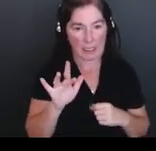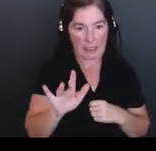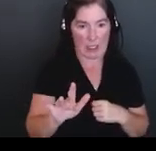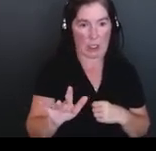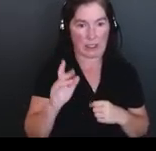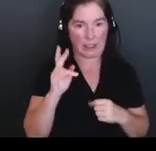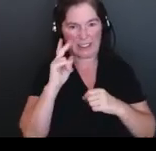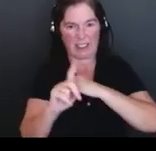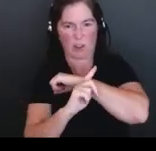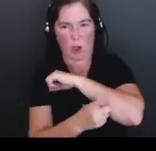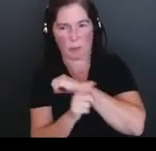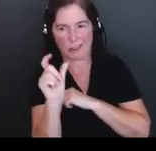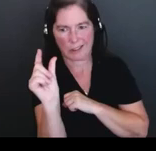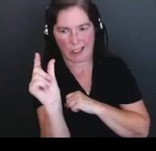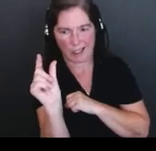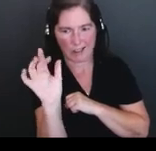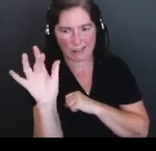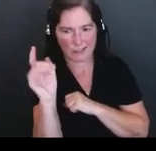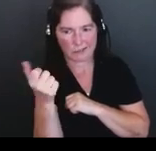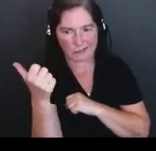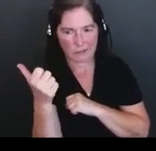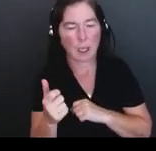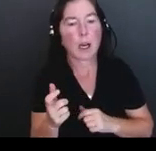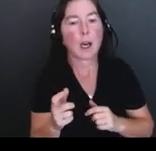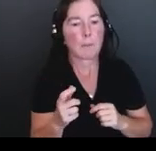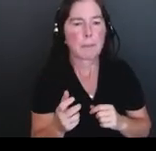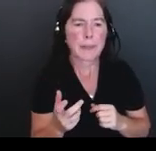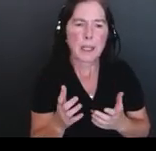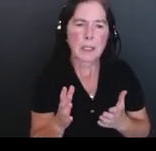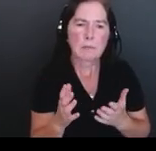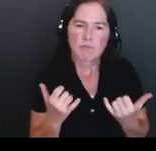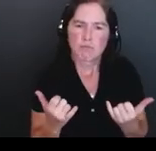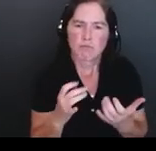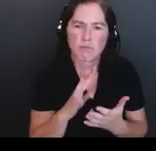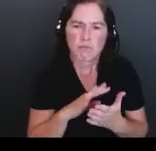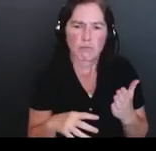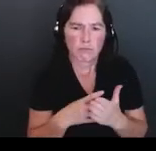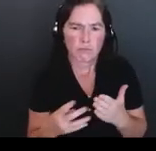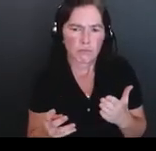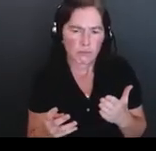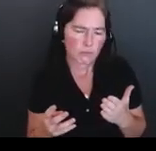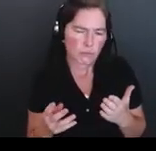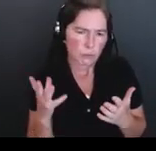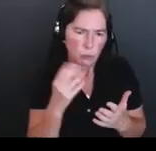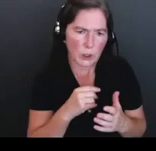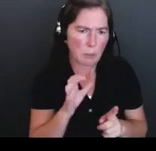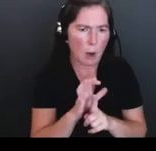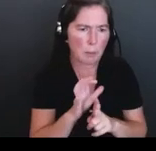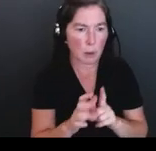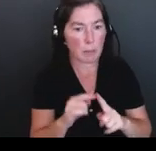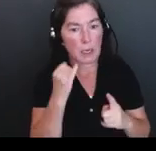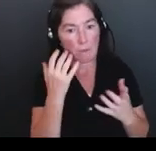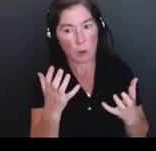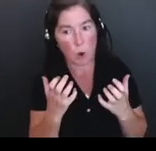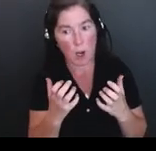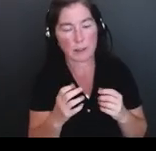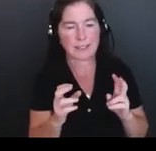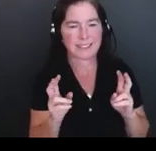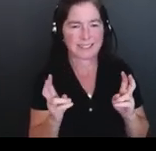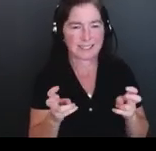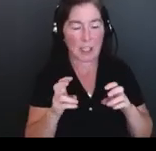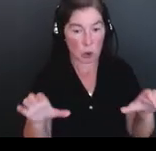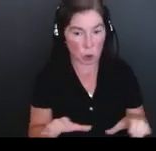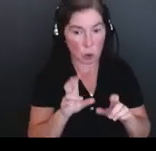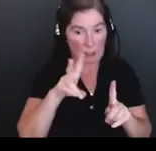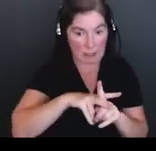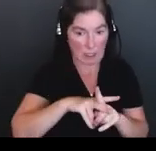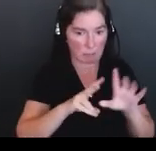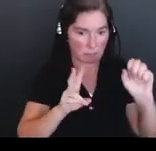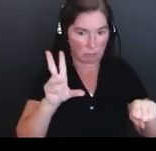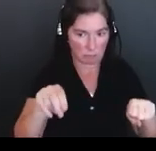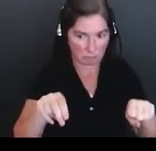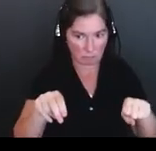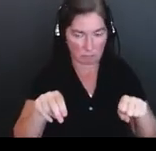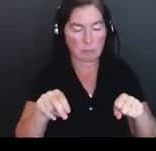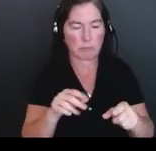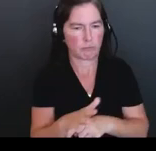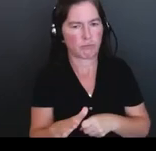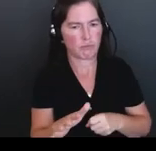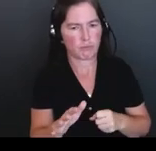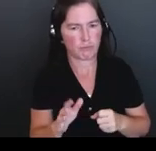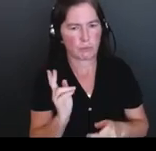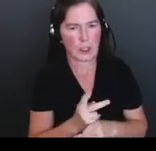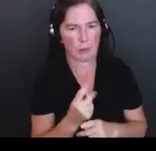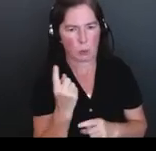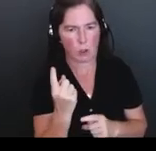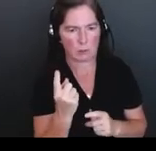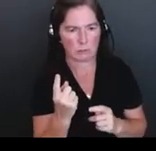I can also remove categories.